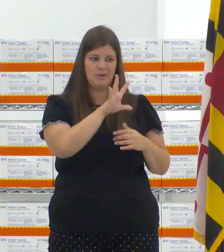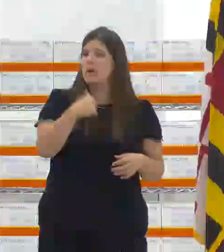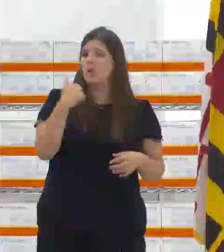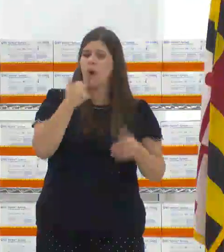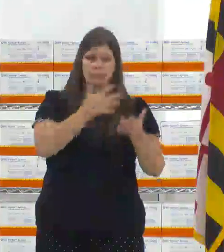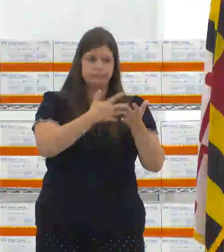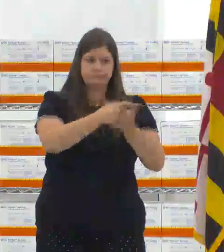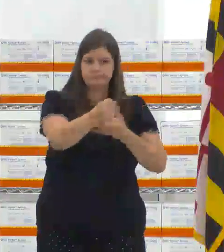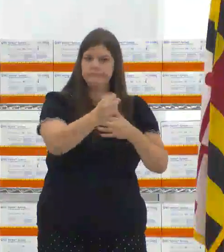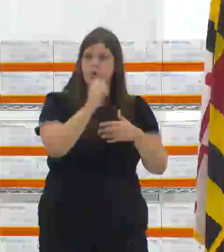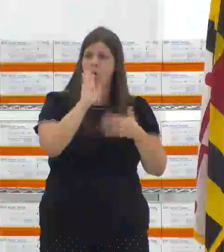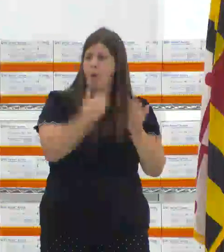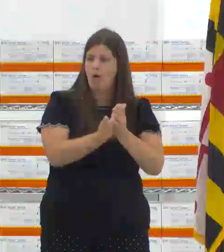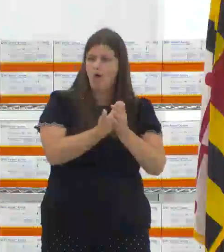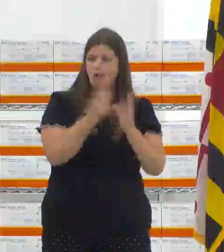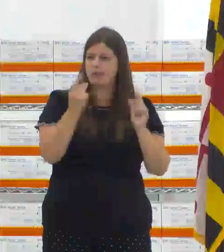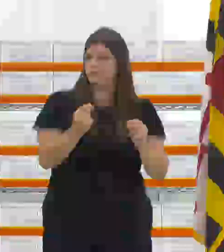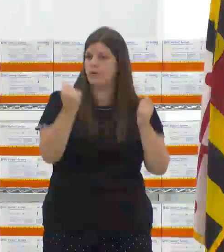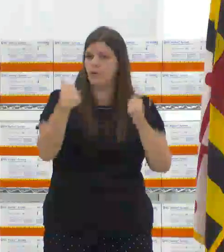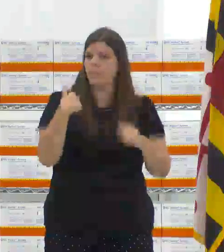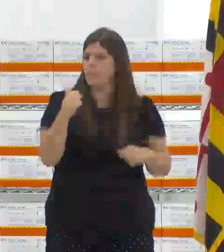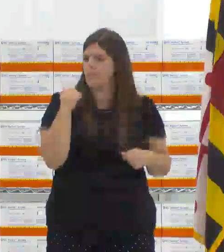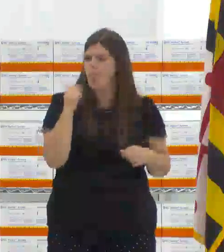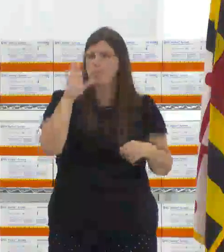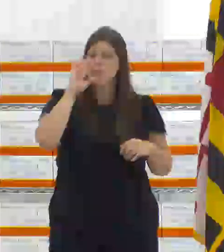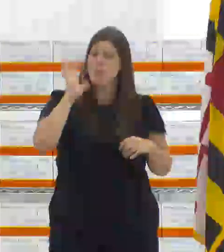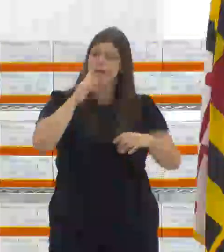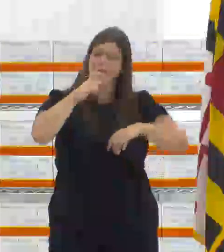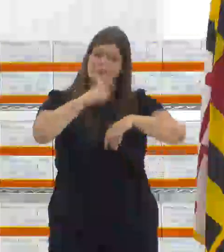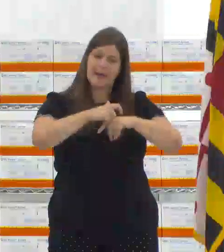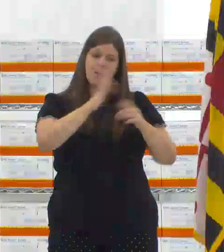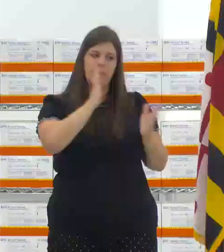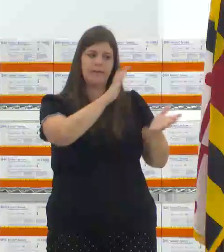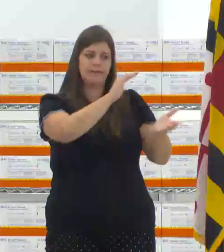we actually imagine that we'll be ramping these up and it will Oh, yeah, so we're in discussions about that, go further than that.